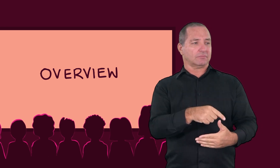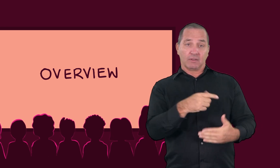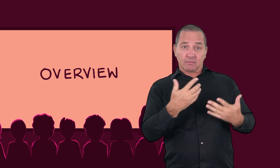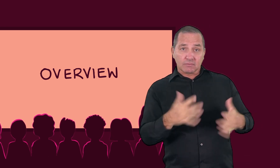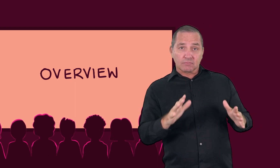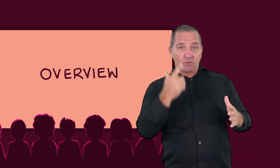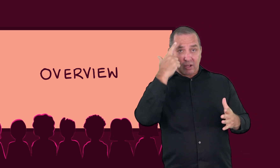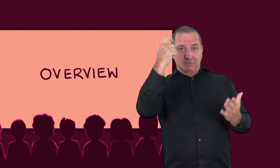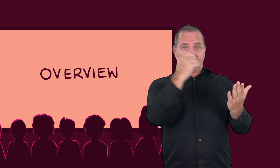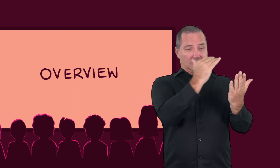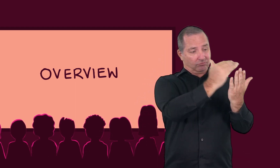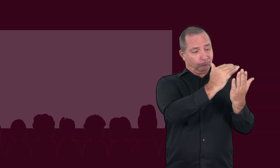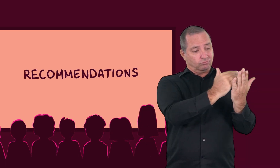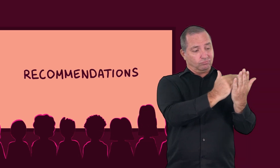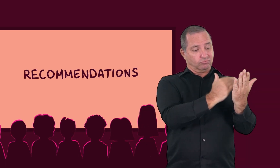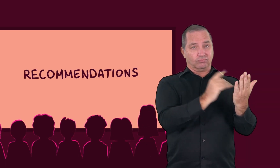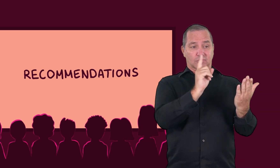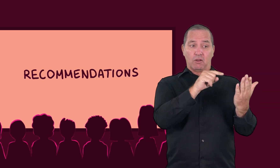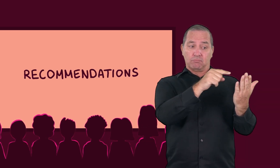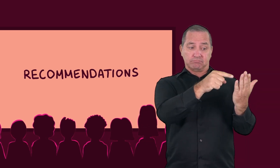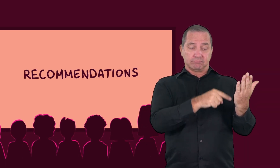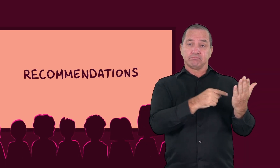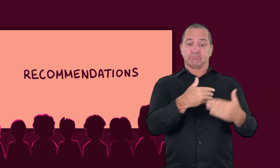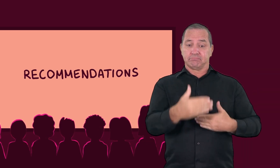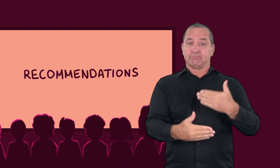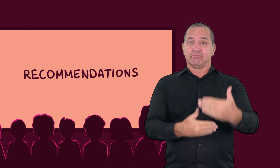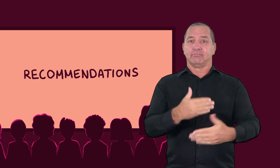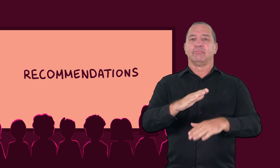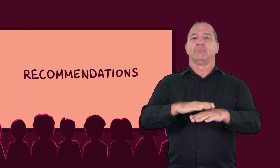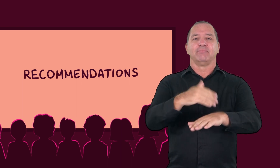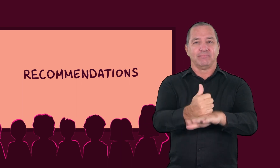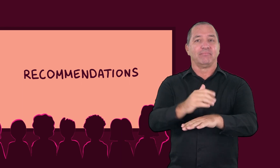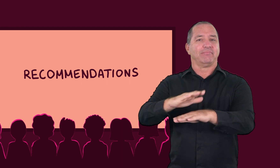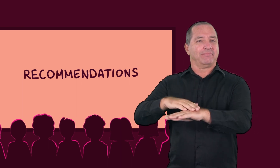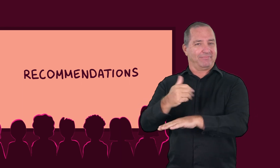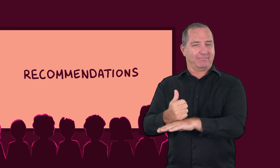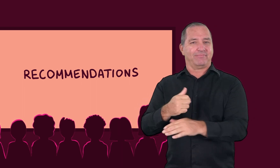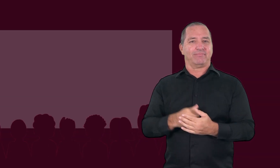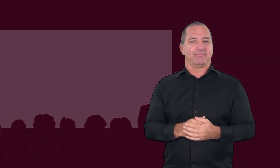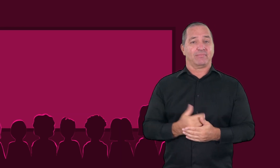that led to the delivery of a series of recommendations which are in the process of being implemented.